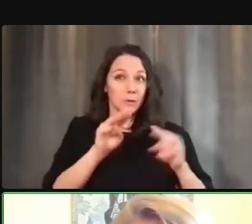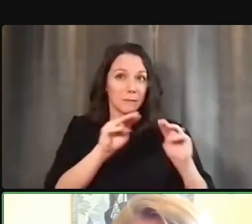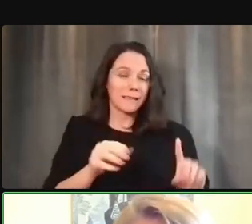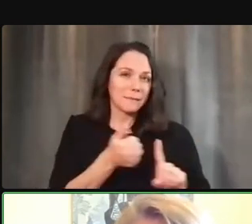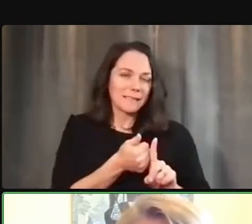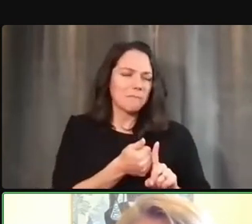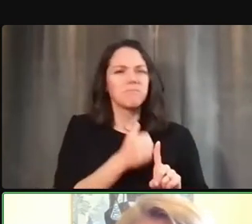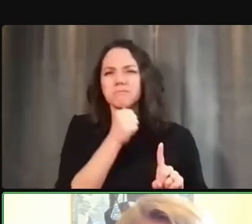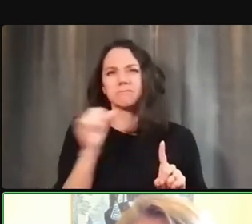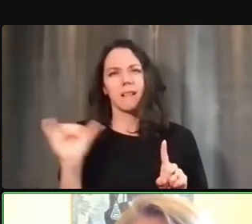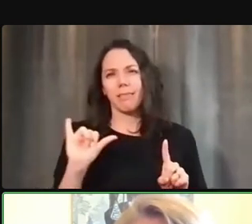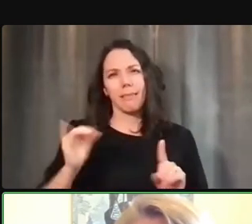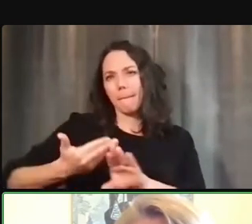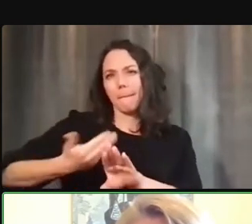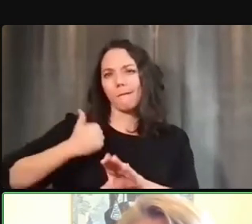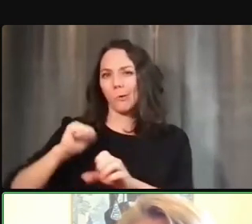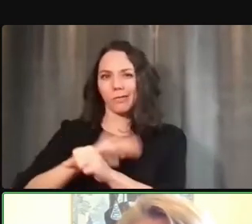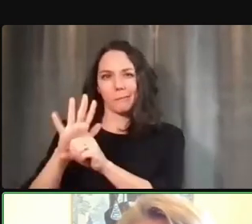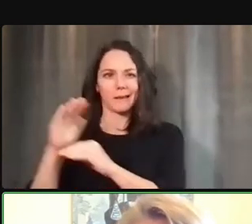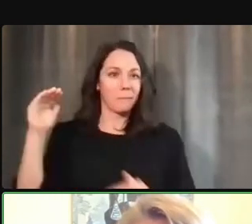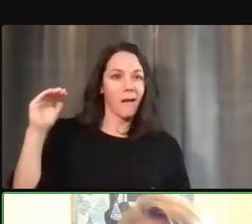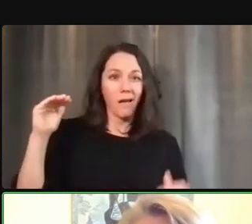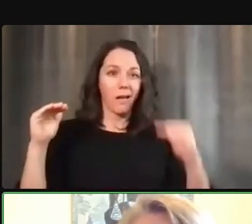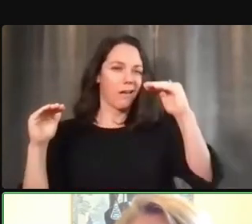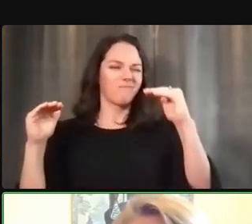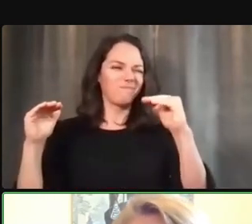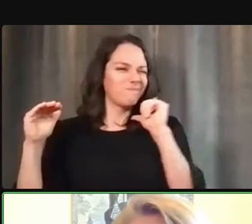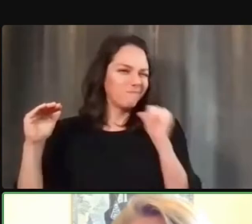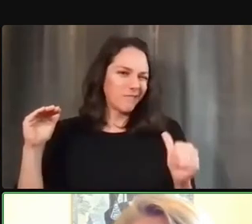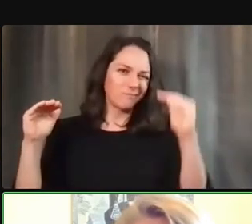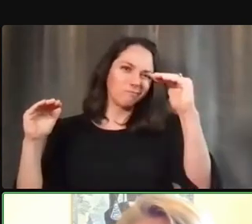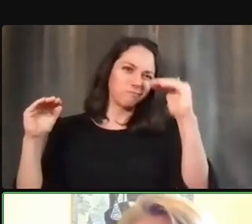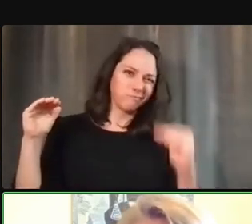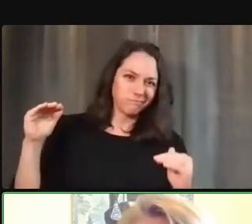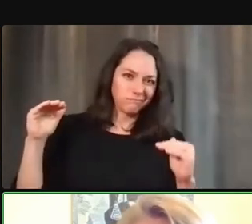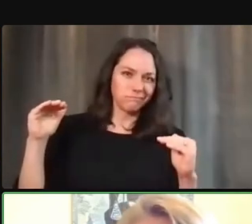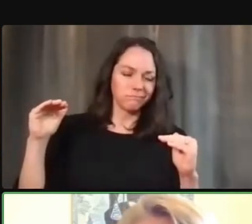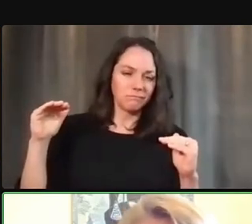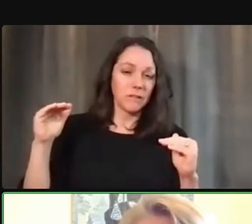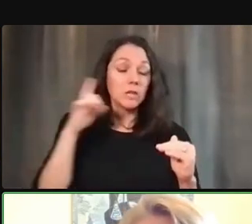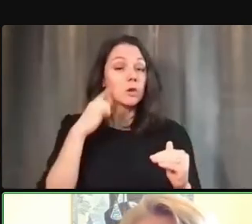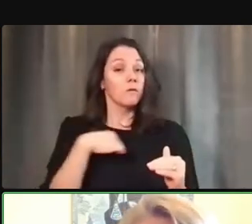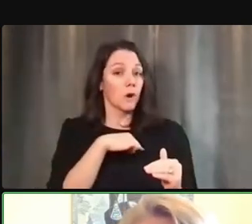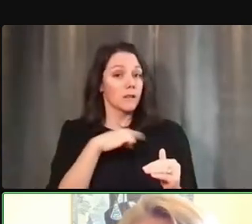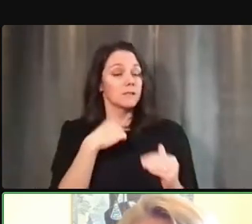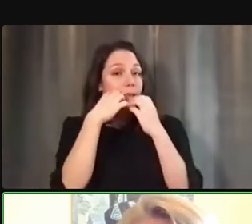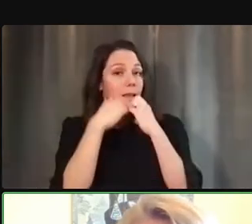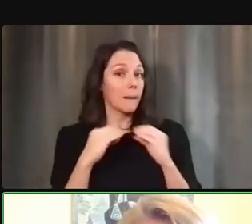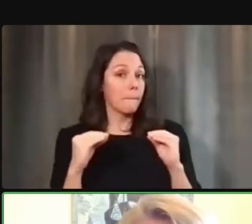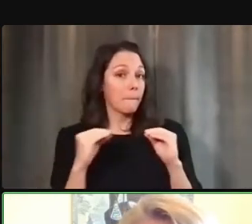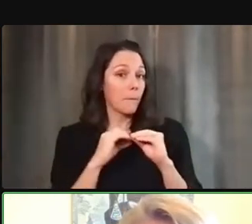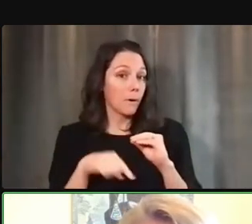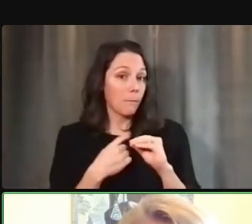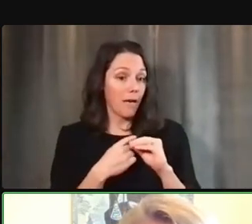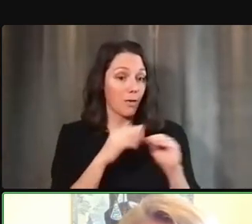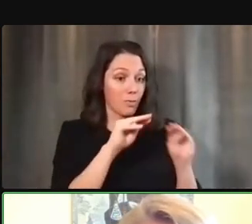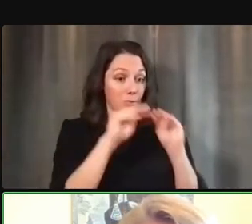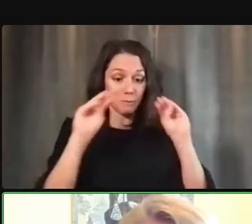with how people feel when they leave the Museum than anything else.